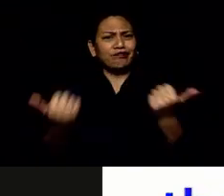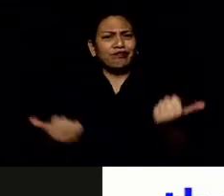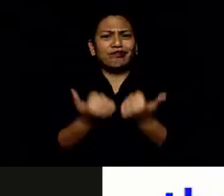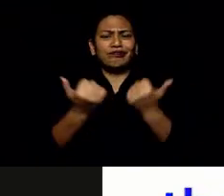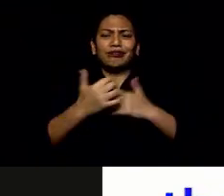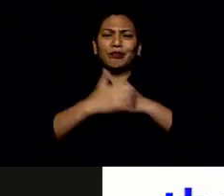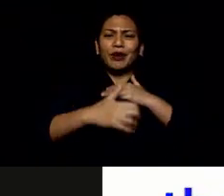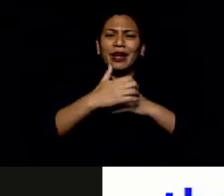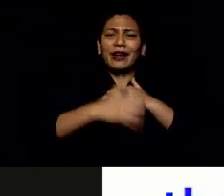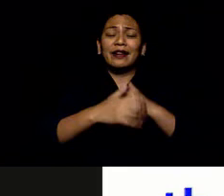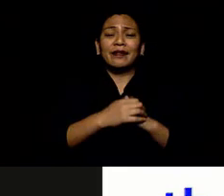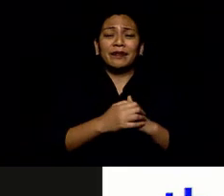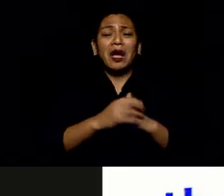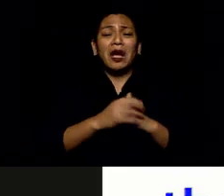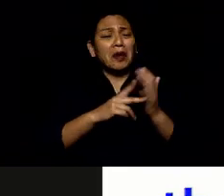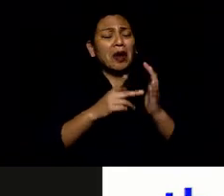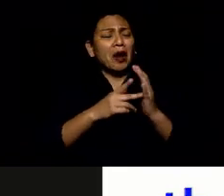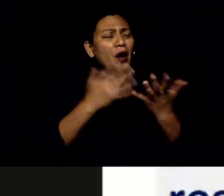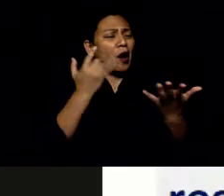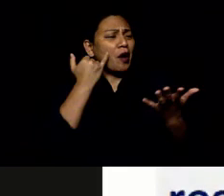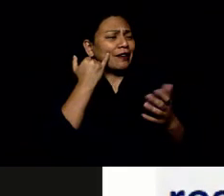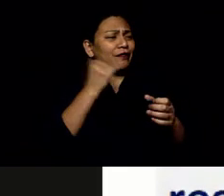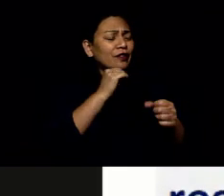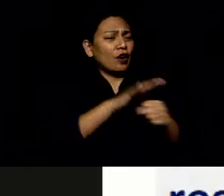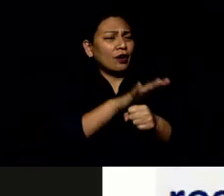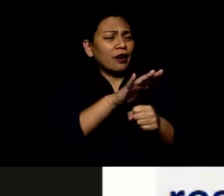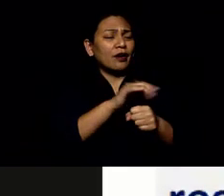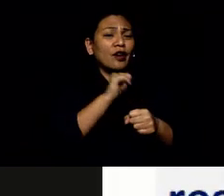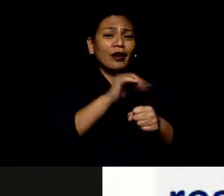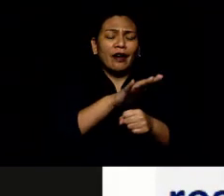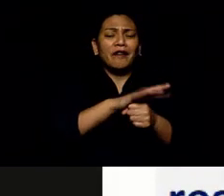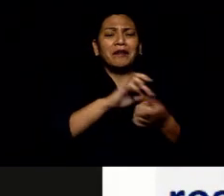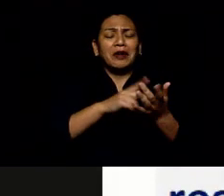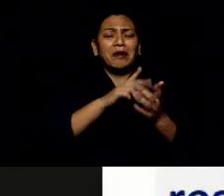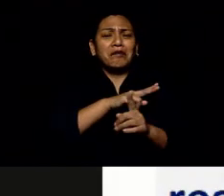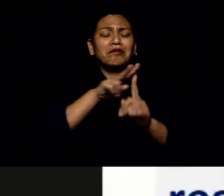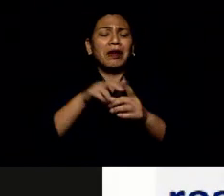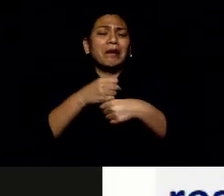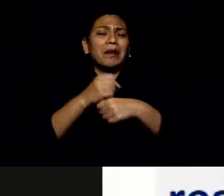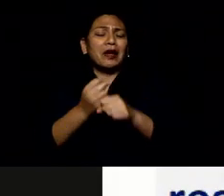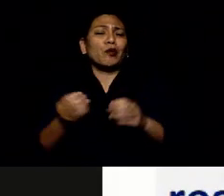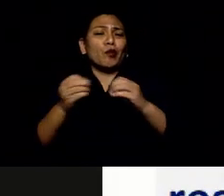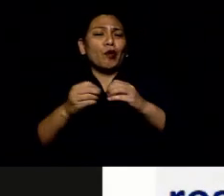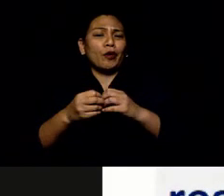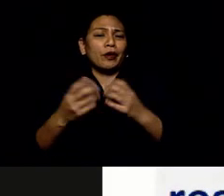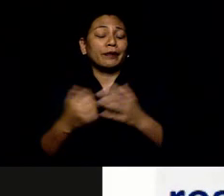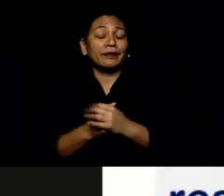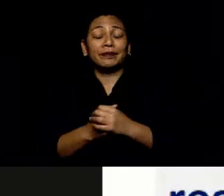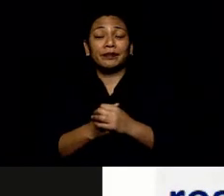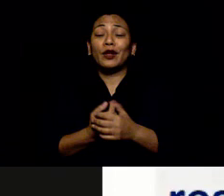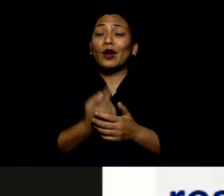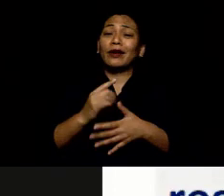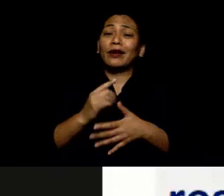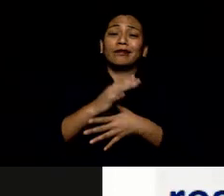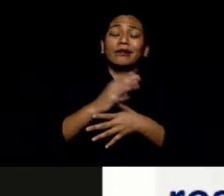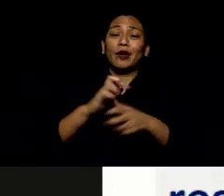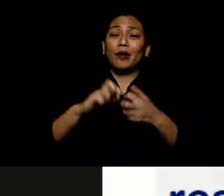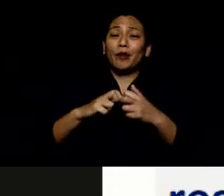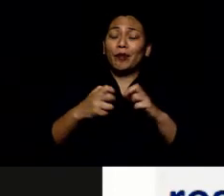That idea that you can apply that, uh, ecological level. One of the biggest problems though, as I mentioned earlier, this whole